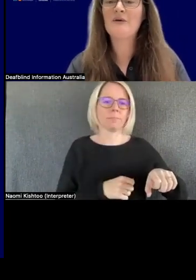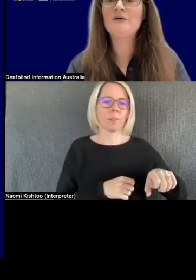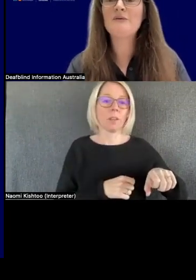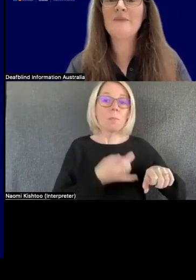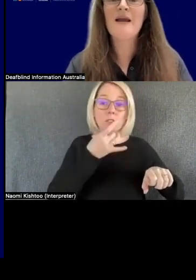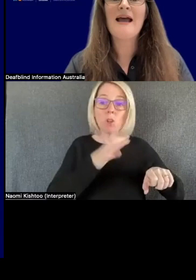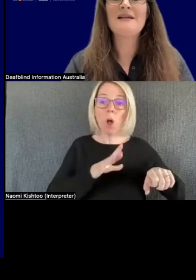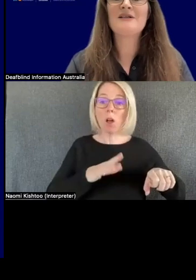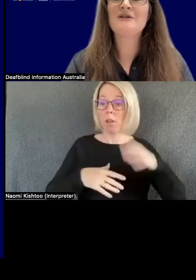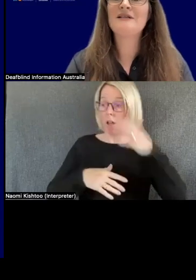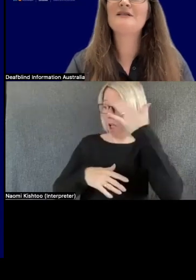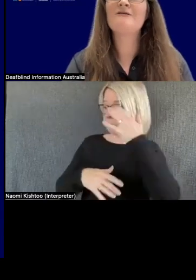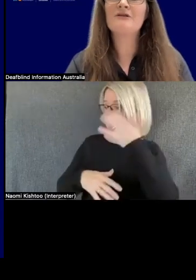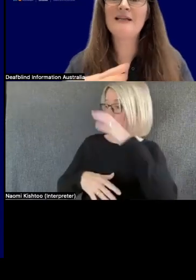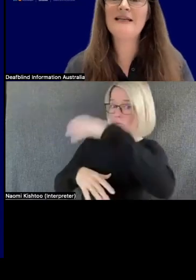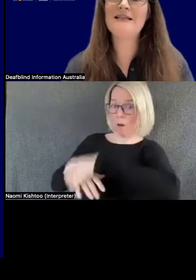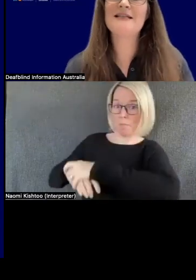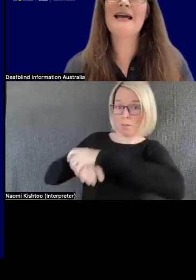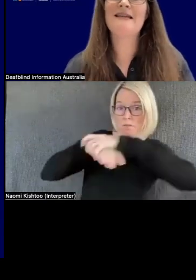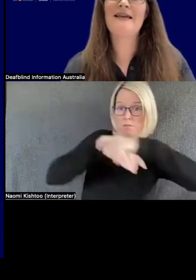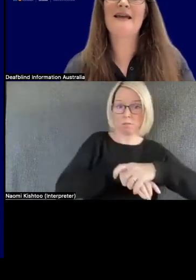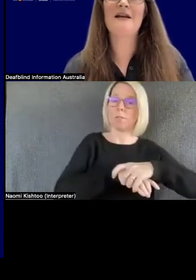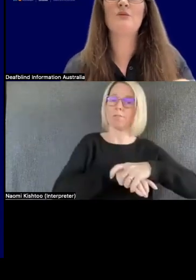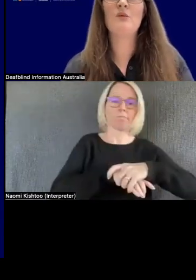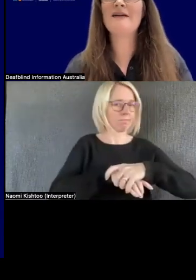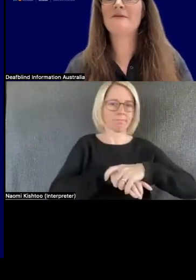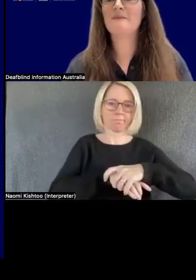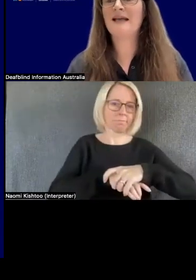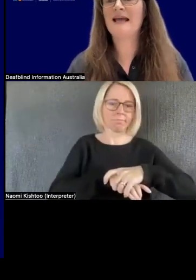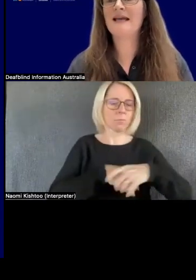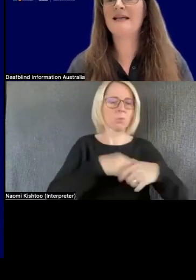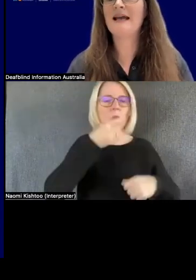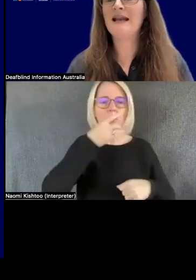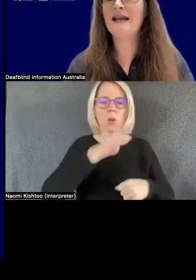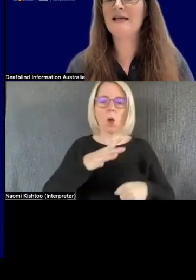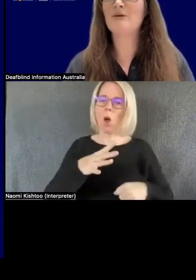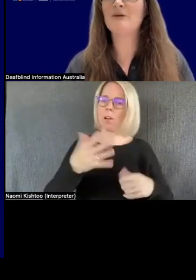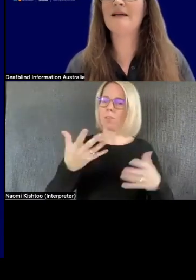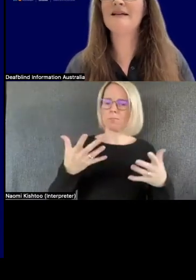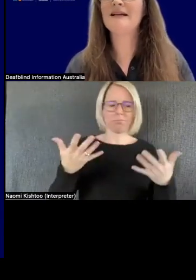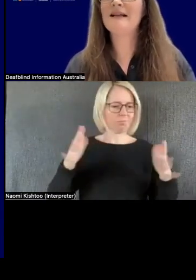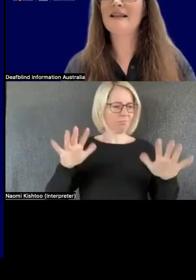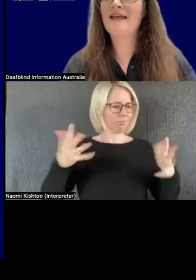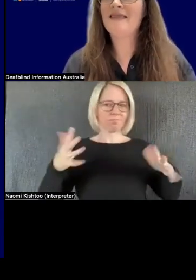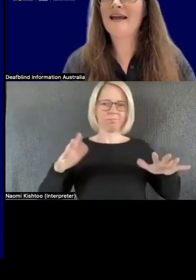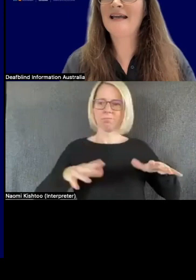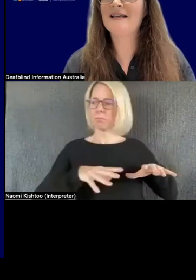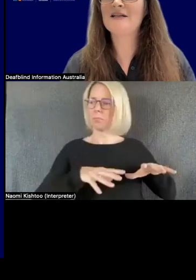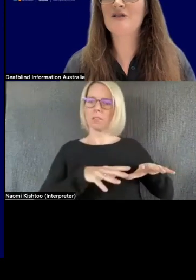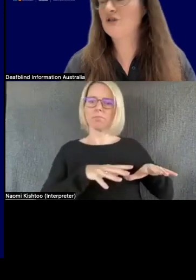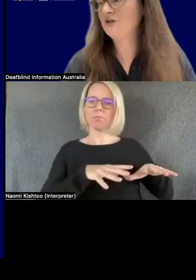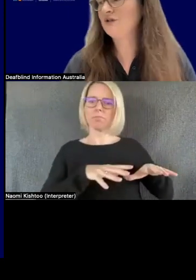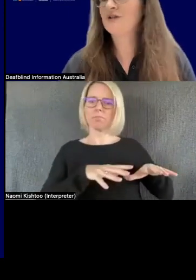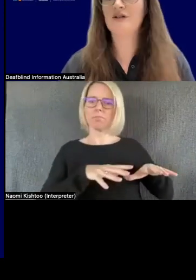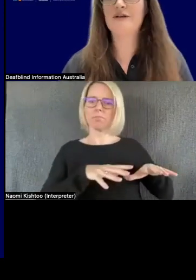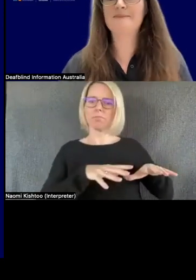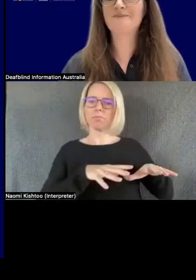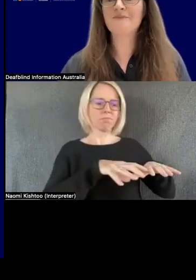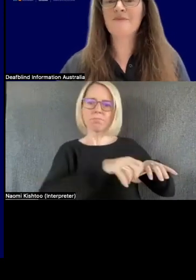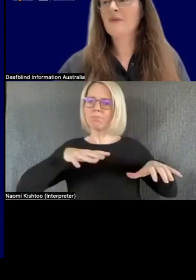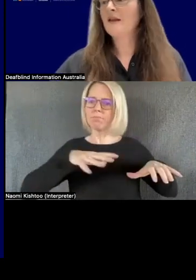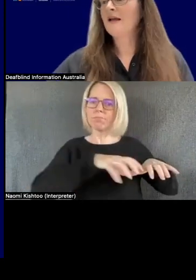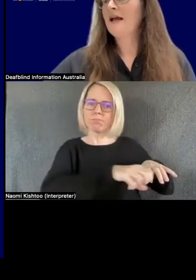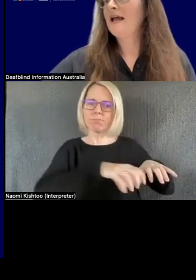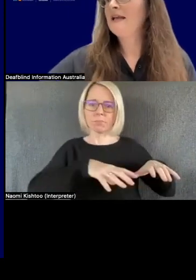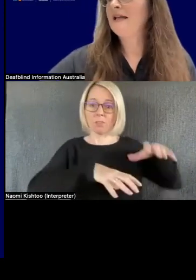all and so is free to take their hand away from the cane at any point that they choose to.